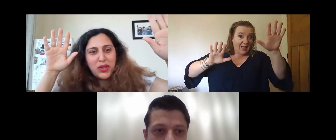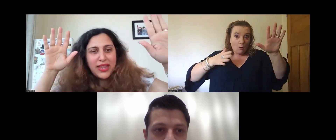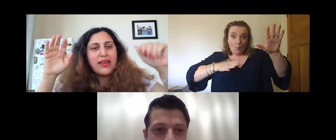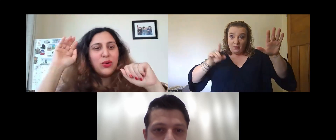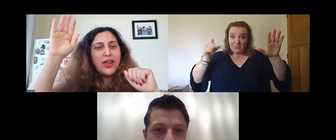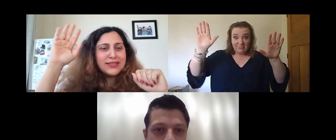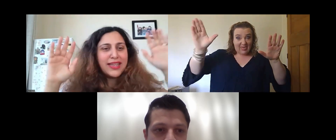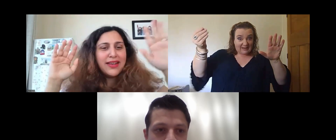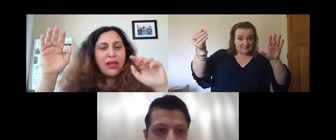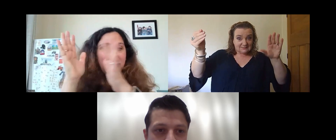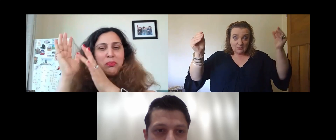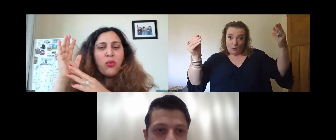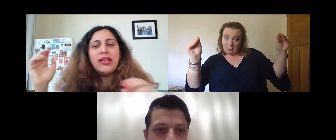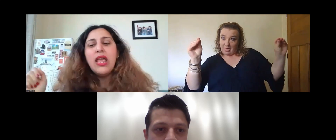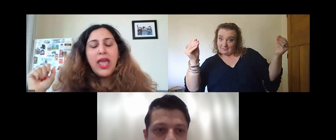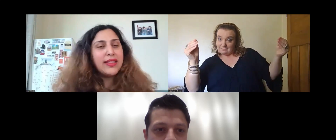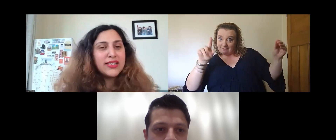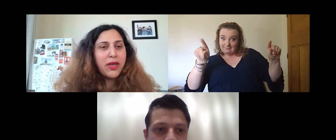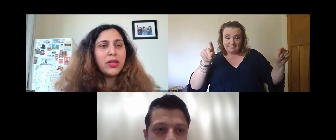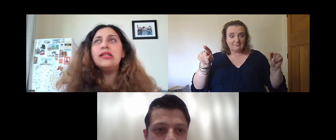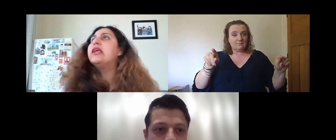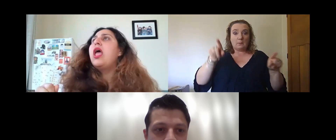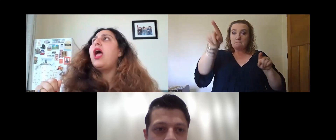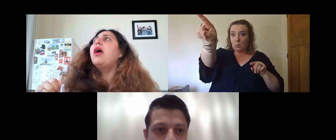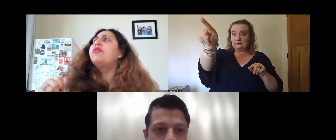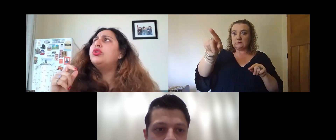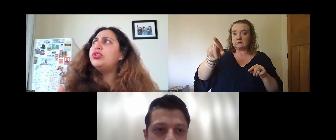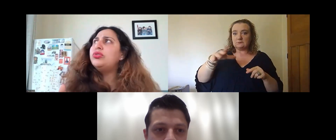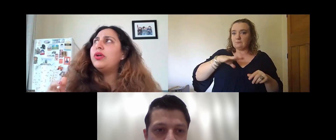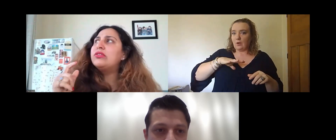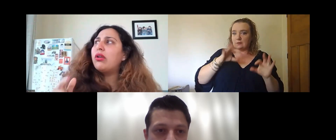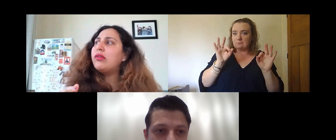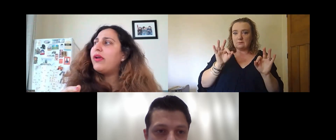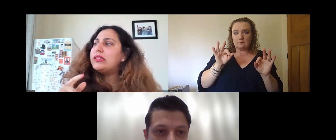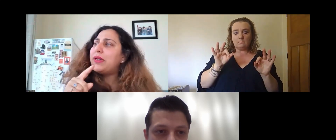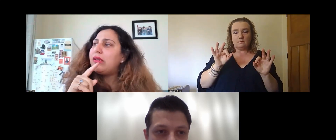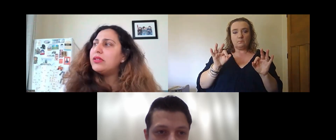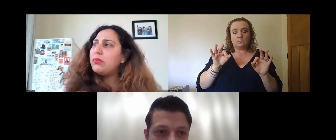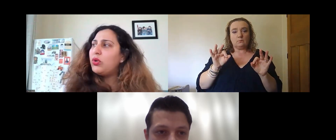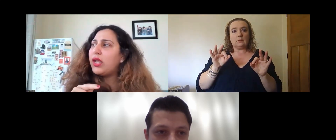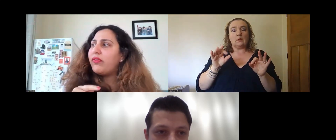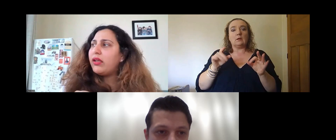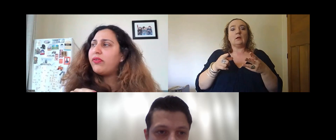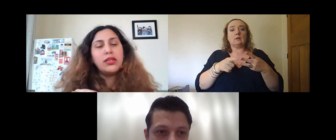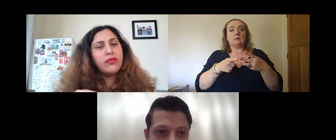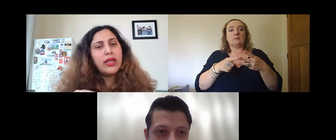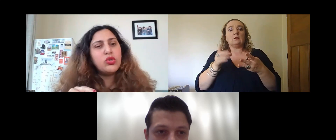You know, and I'll say the name and he'll point, and that's fabulous, for Khushru, he's got a device, but he doesn't communicate very effectively.